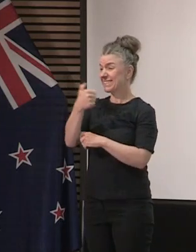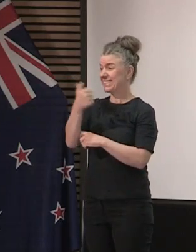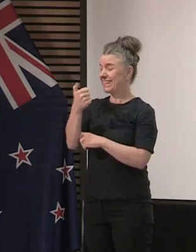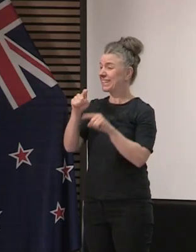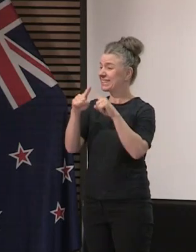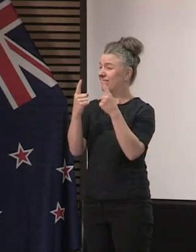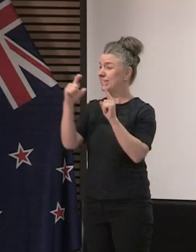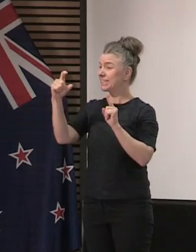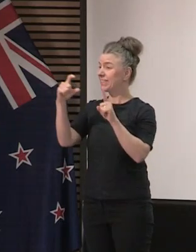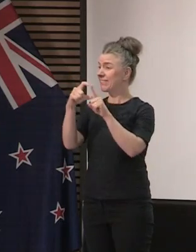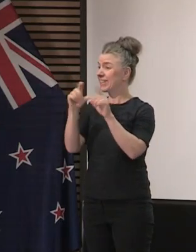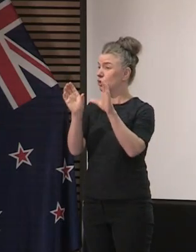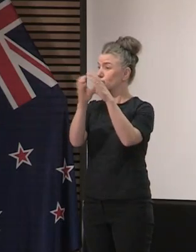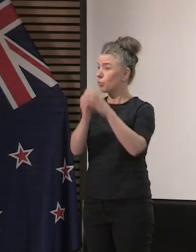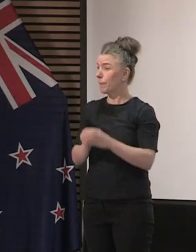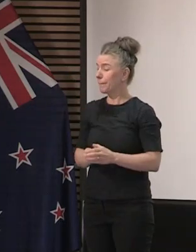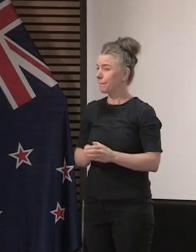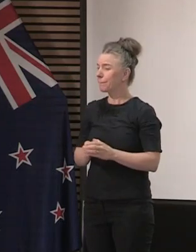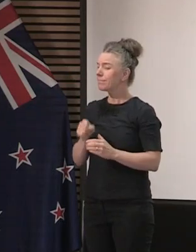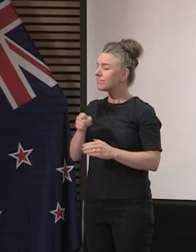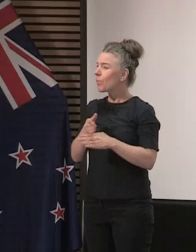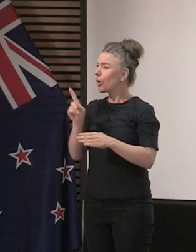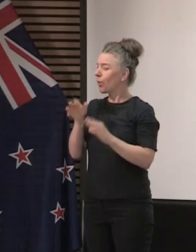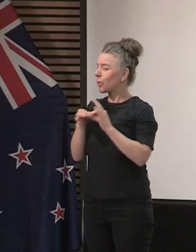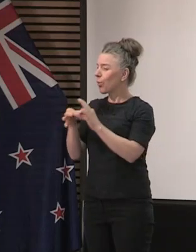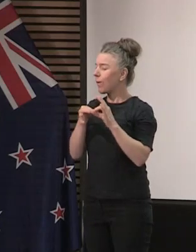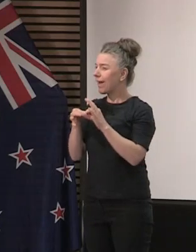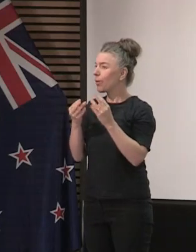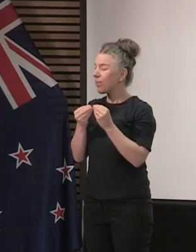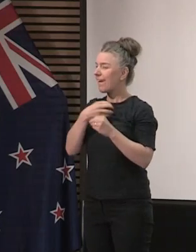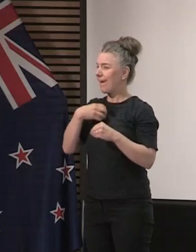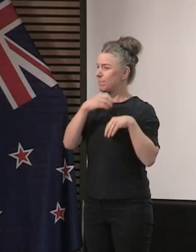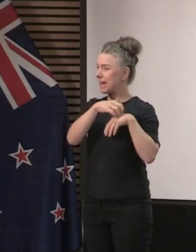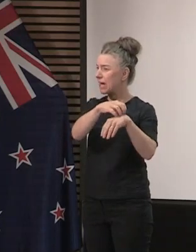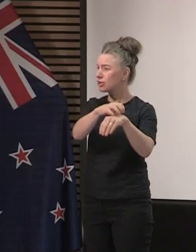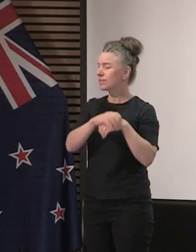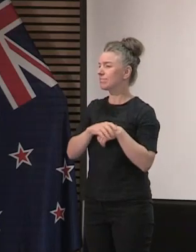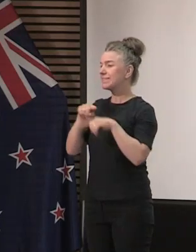million put into support that work. So on the ground, 16 local civil defence groups are